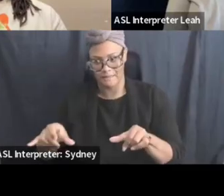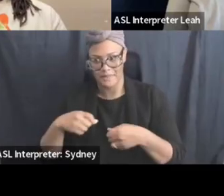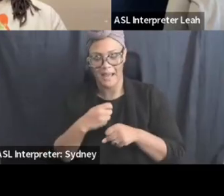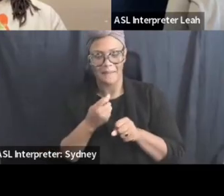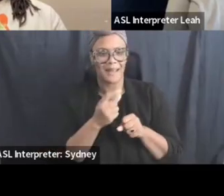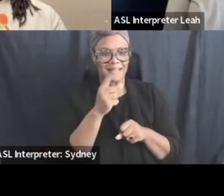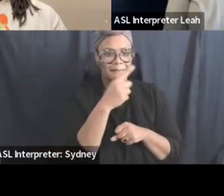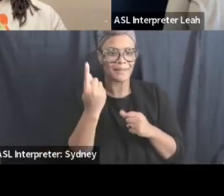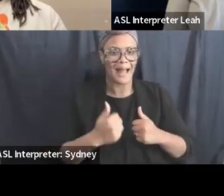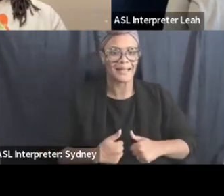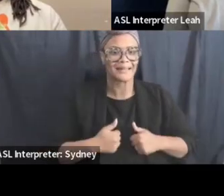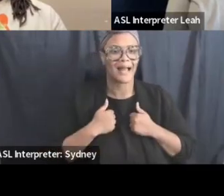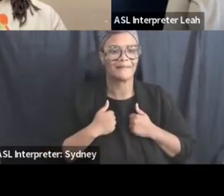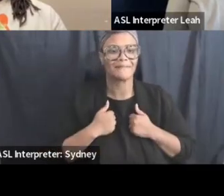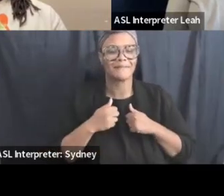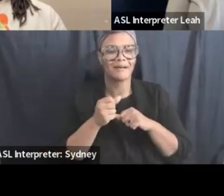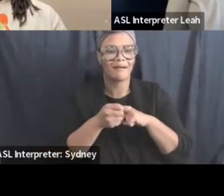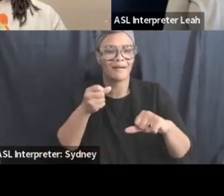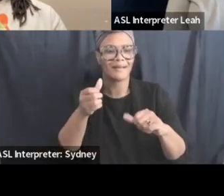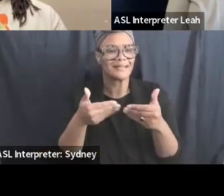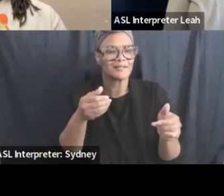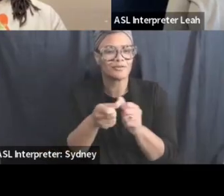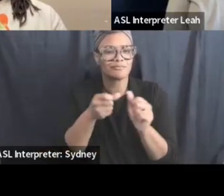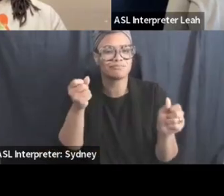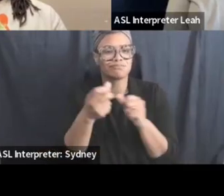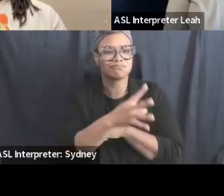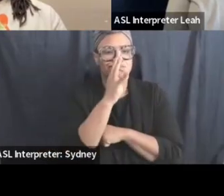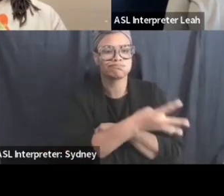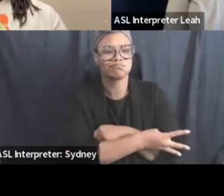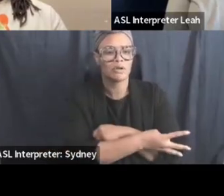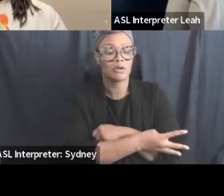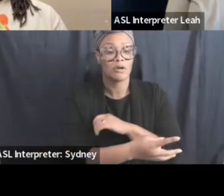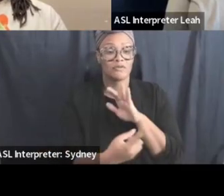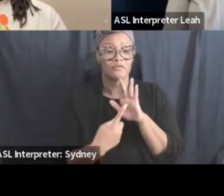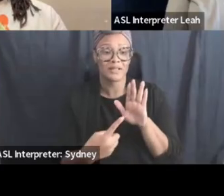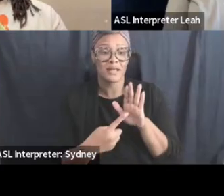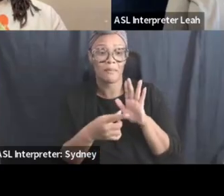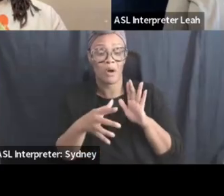context what you know I've seen and I'll use an example was working with a mother in California